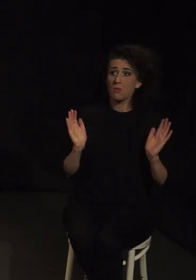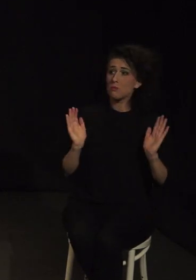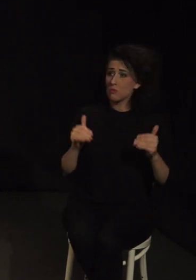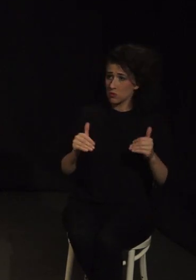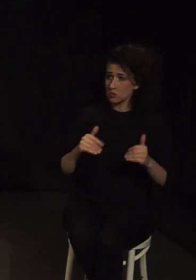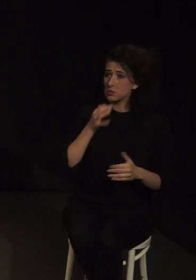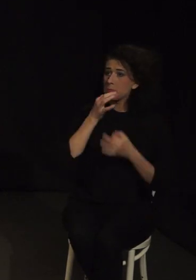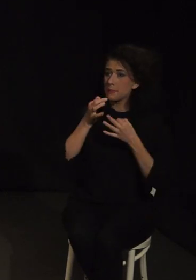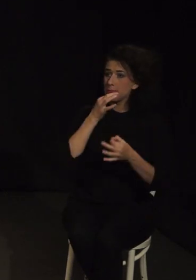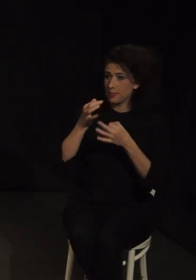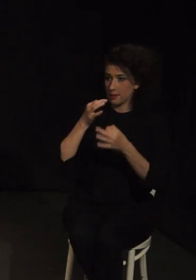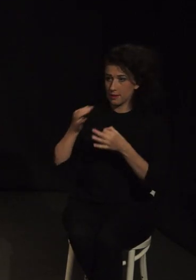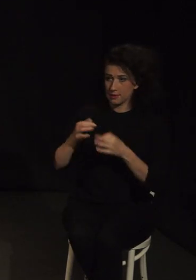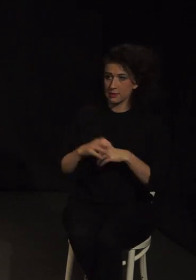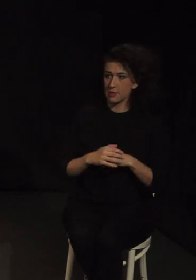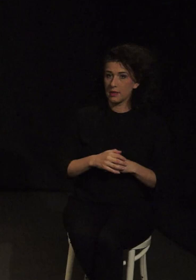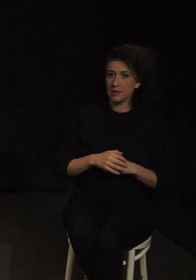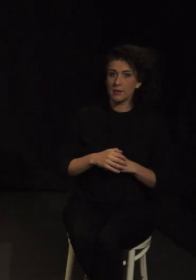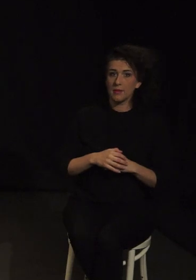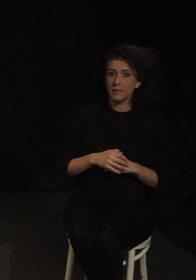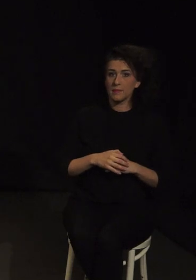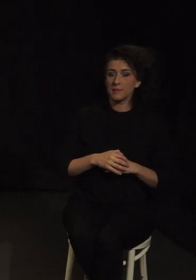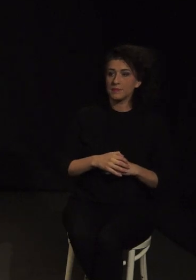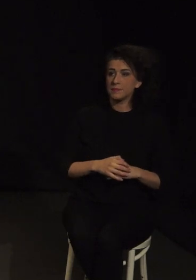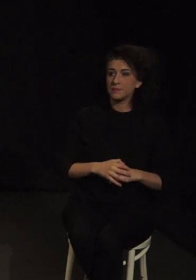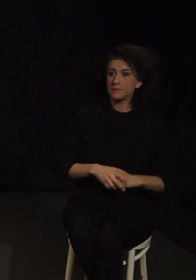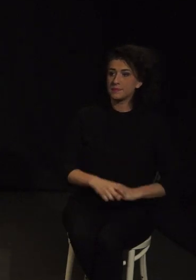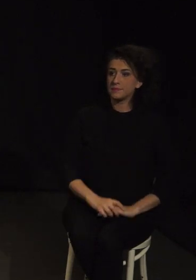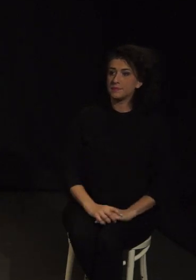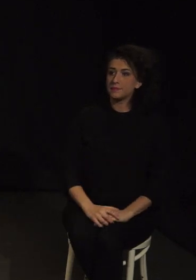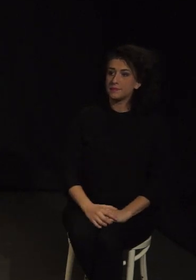We'd like to devote some time to this during our meeting.